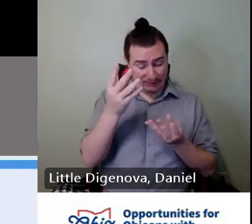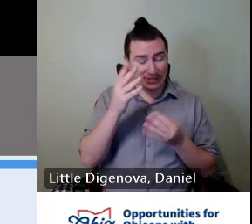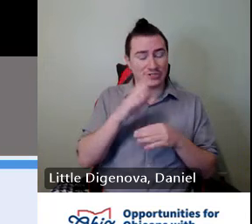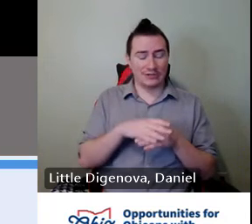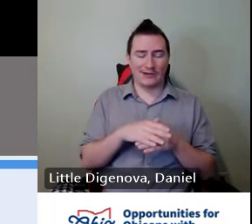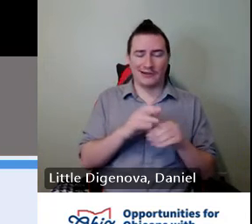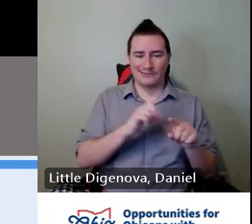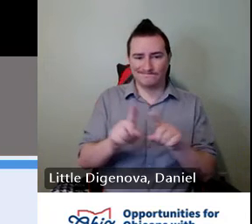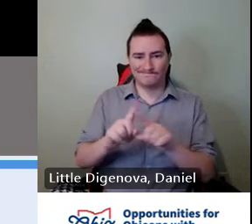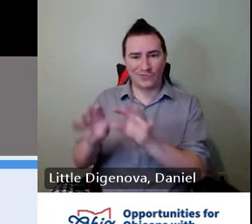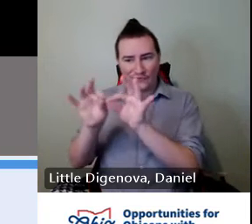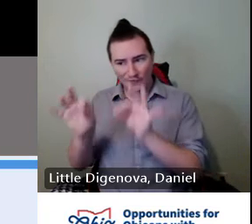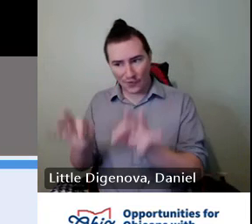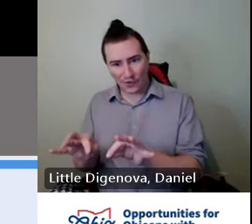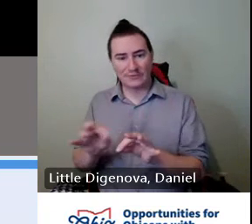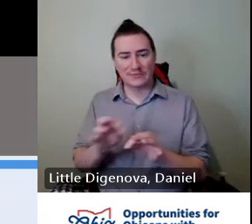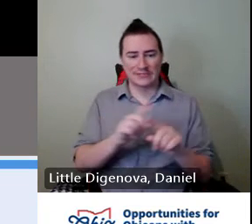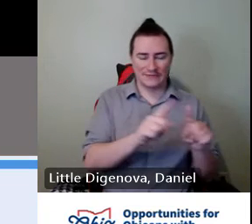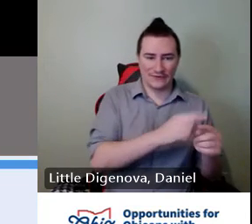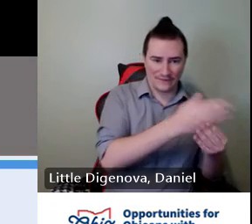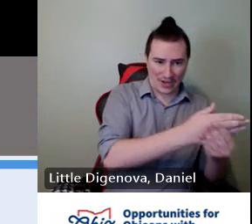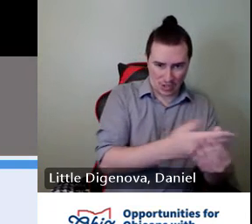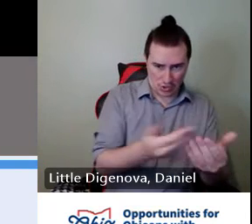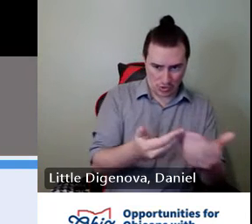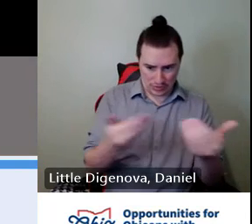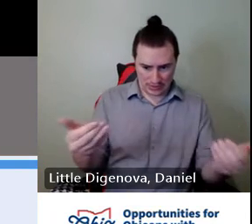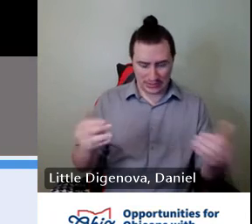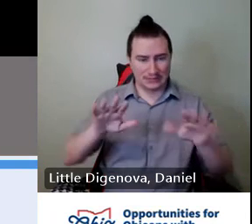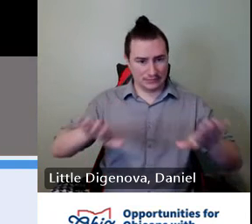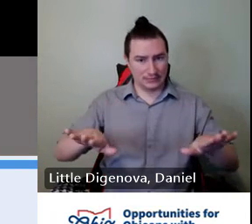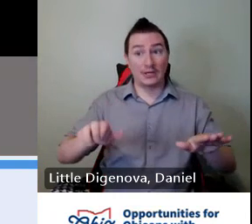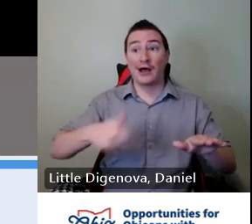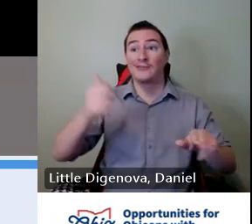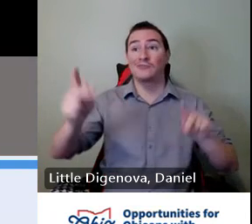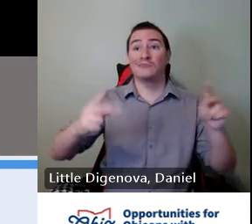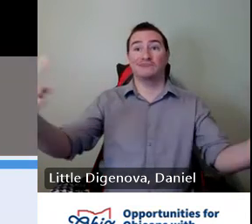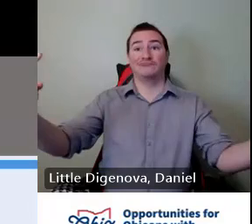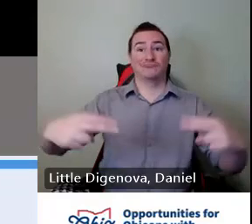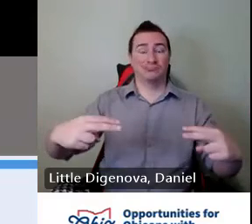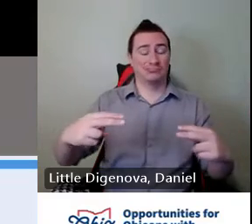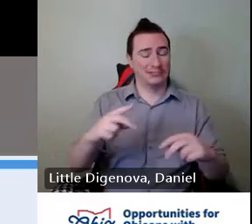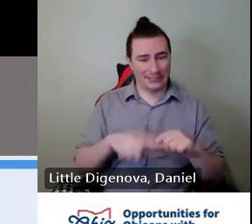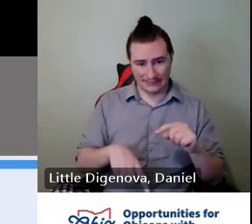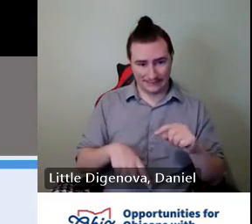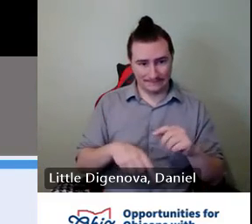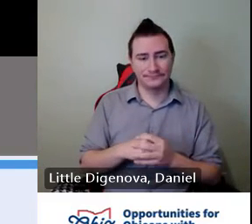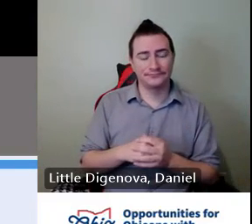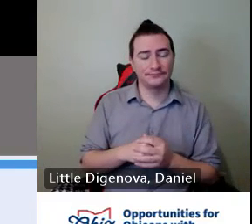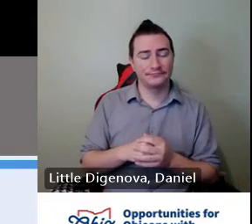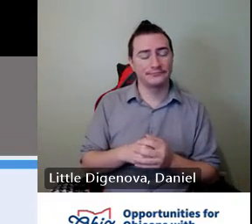files that are kept apart from other personnel files. There are some exceptions that permit certain information to be shared.